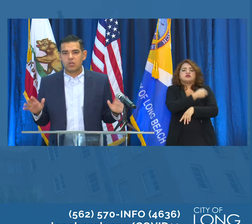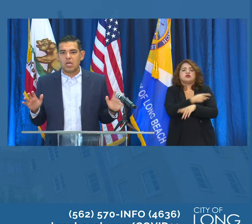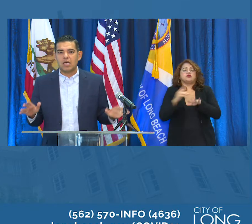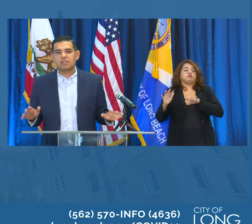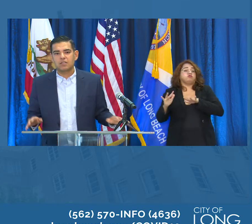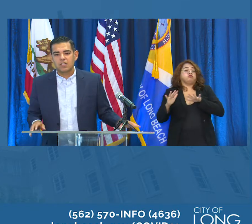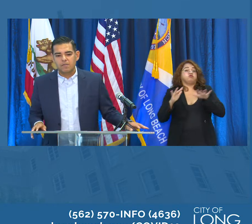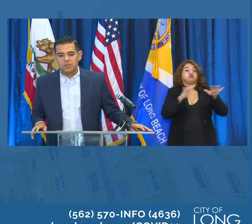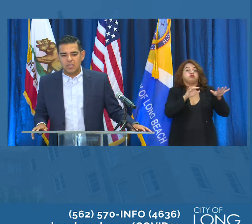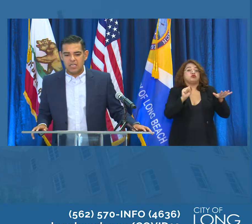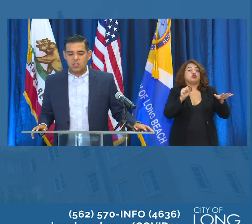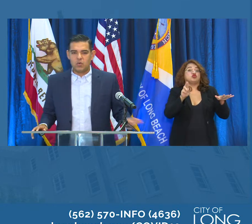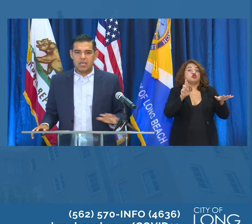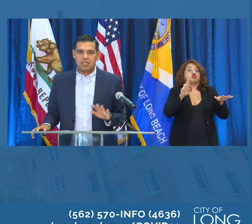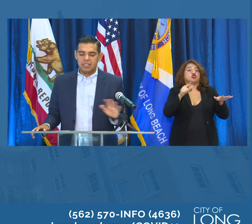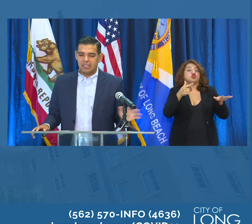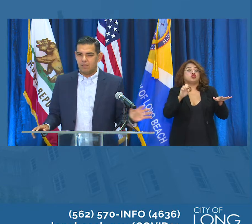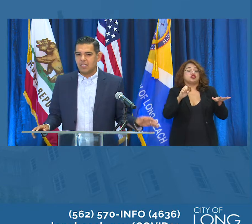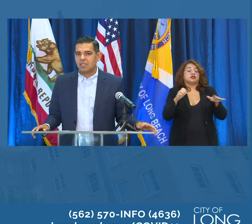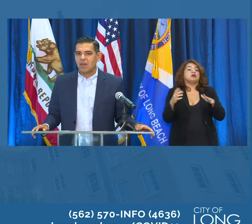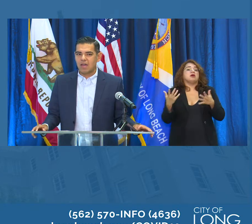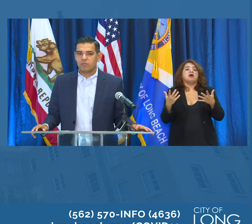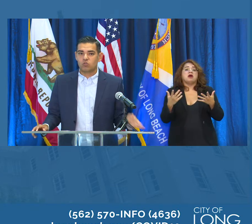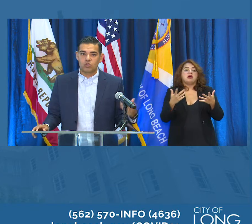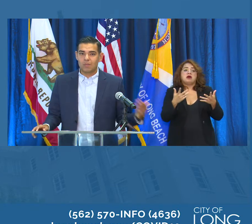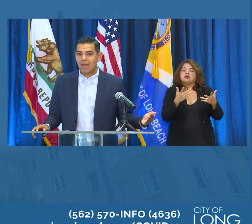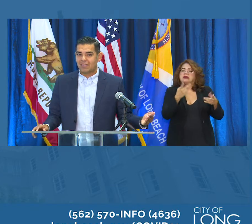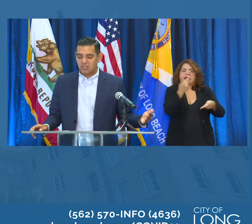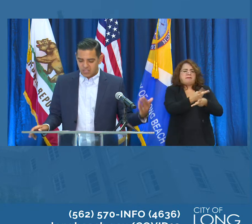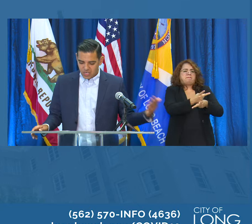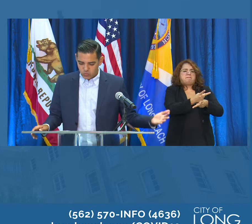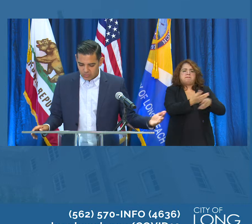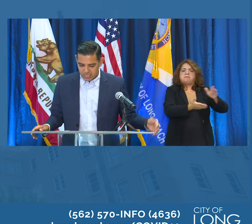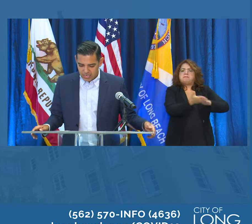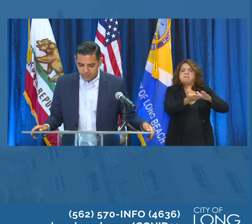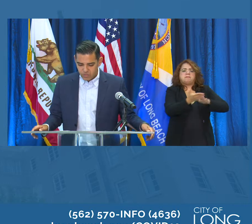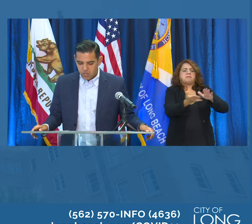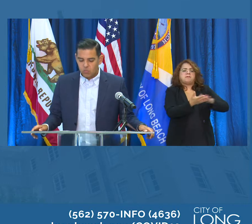We are not in any way going to eliminate that surge capacity in case we need it.